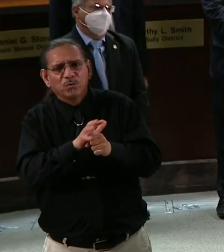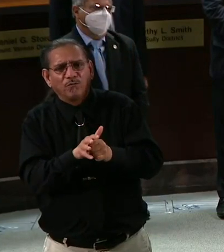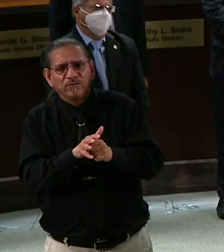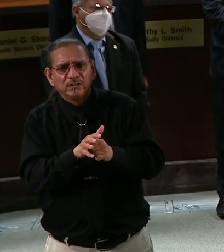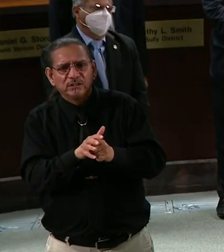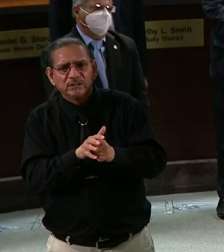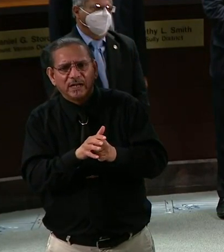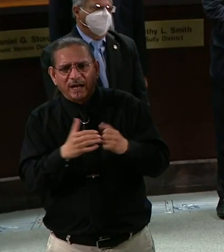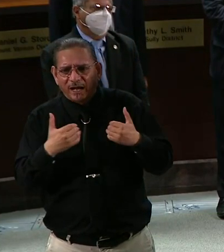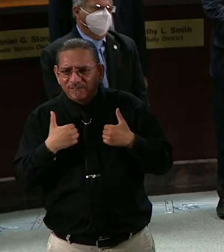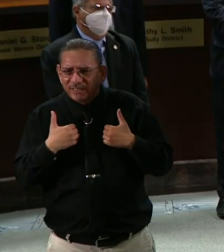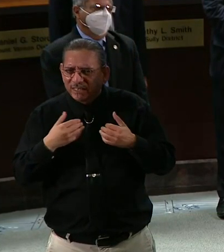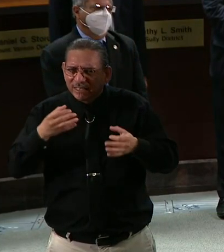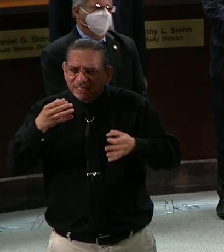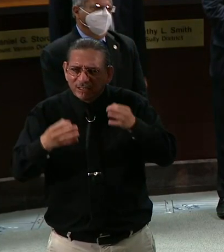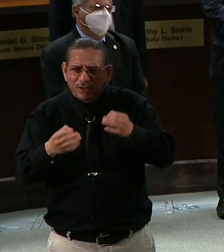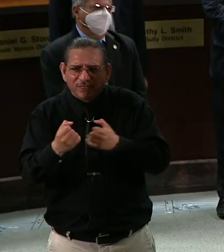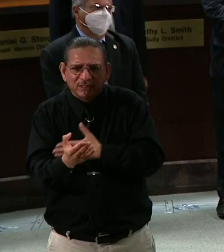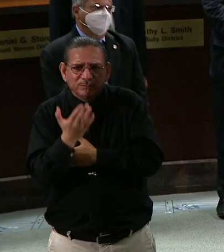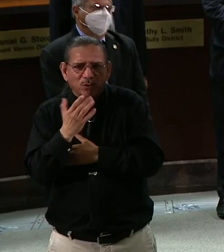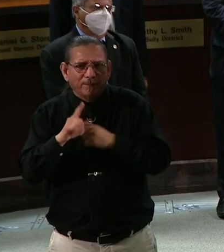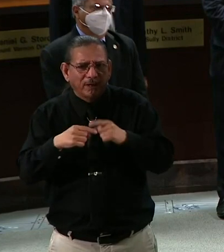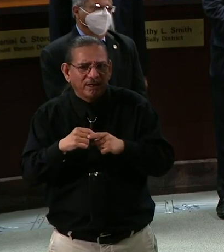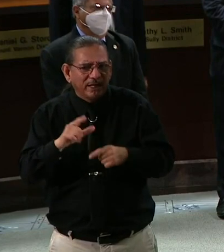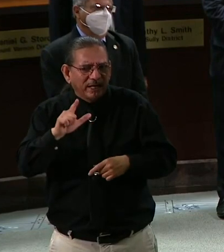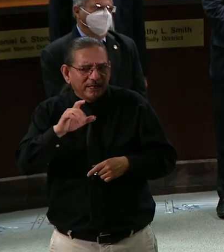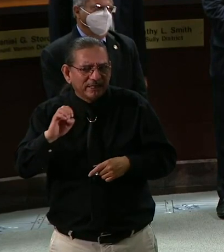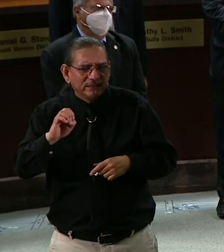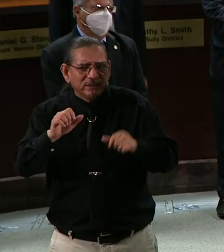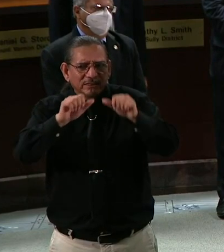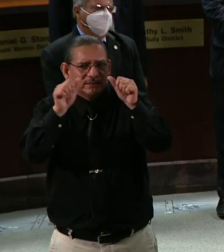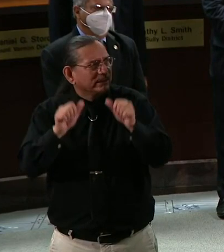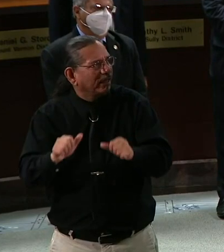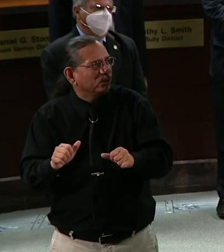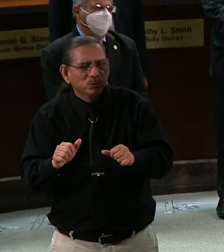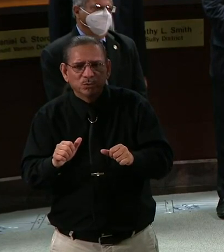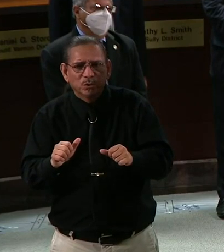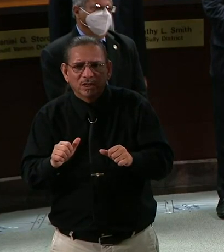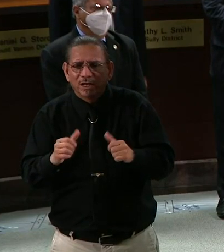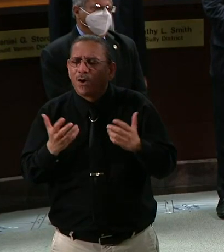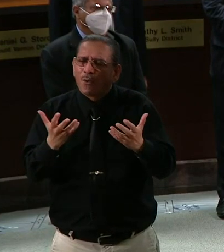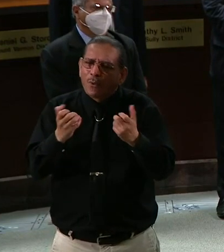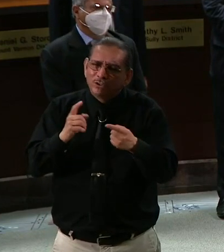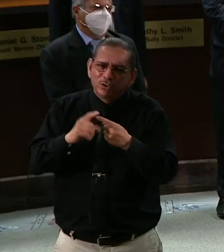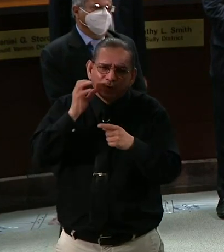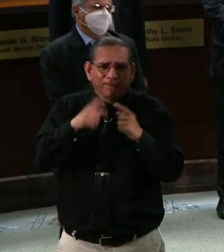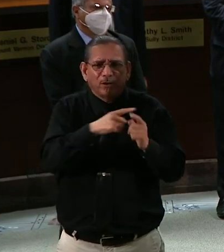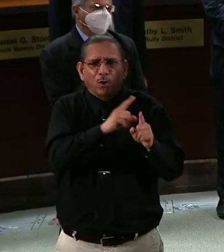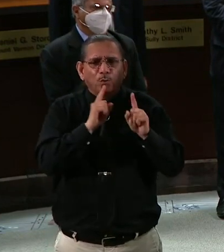MESSAGE NUMBER GET IT EIGHT EIGHT QUESTIONS TO CO AT BETTER WAS A HEARING THIS MORNING